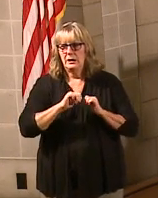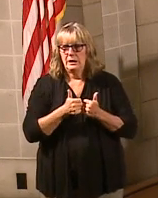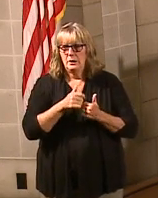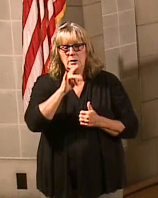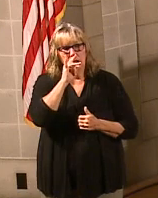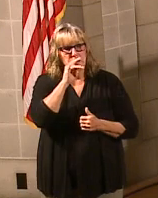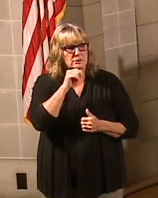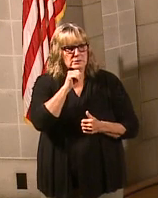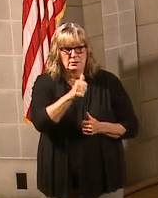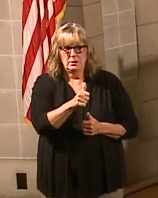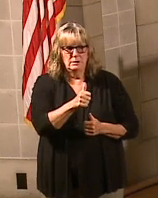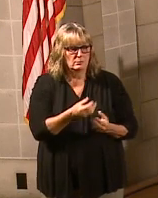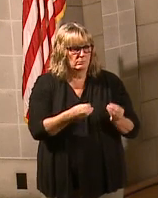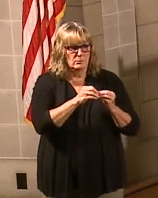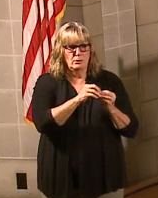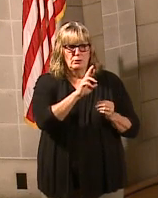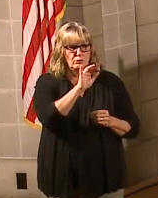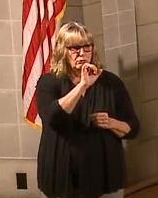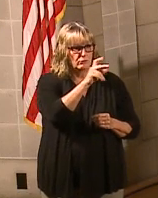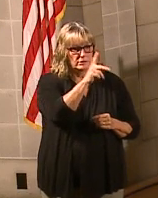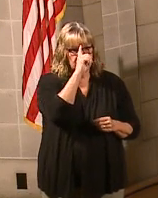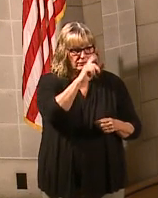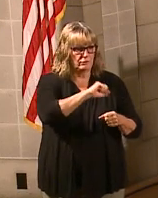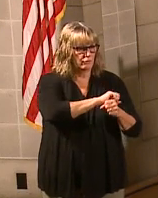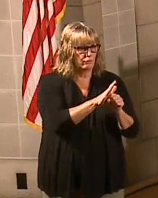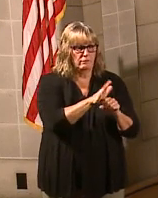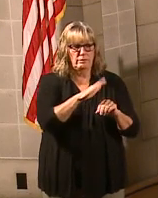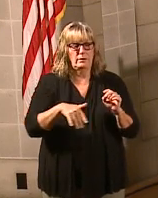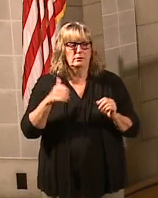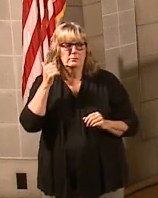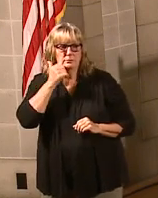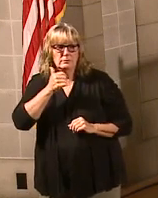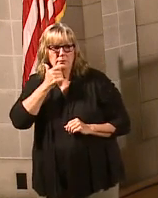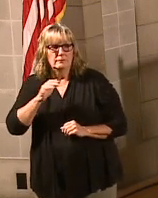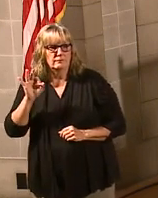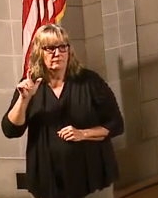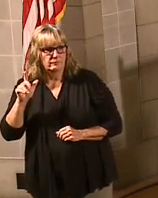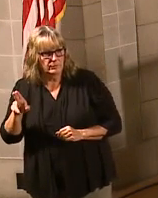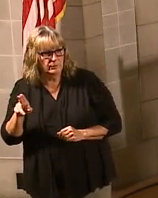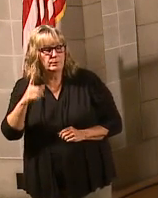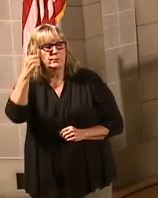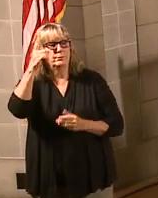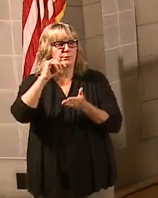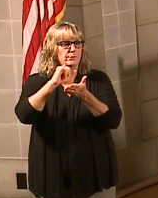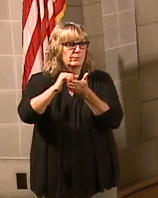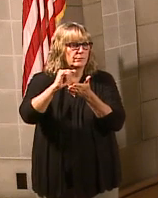WE HAVE GOT ARTICLES FROM NPR